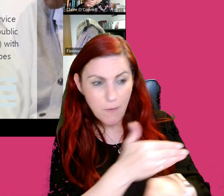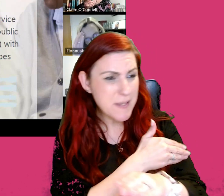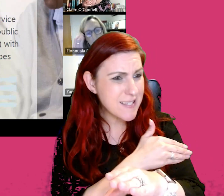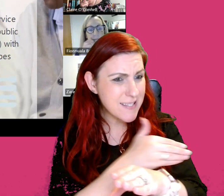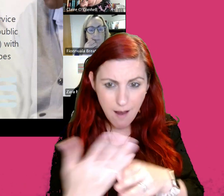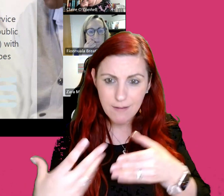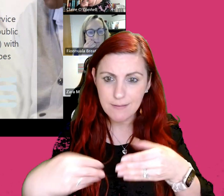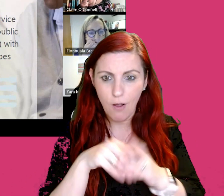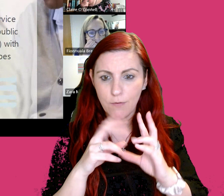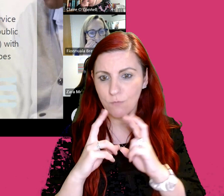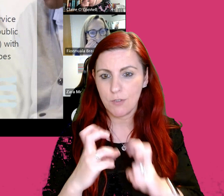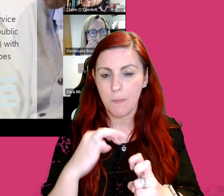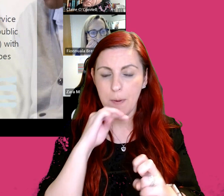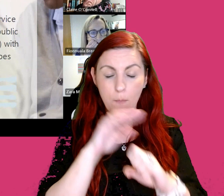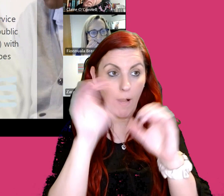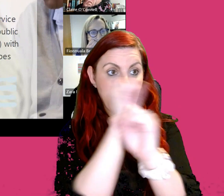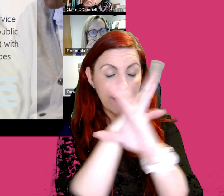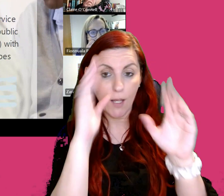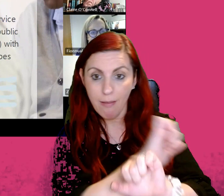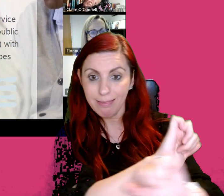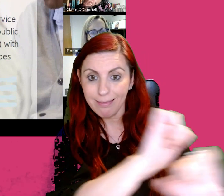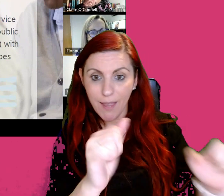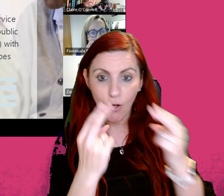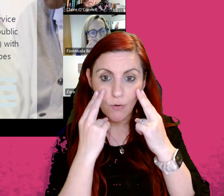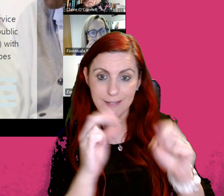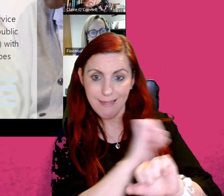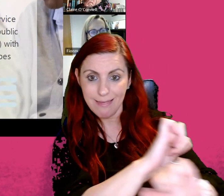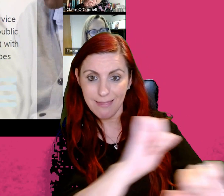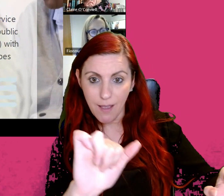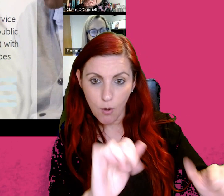much clearer on their needs and priorities so we can focus our limited time and resources